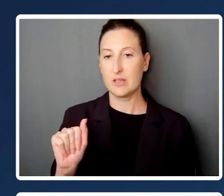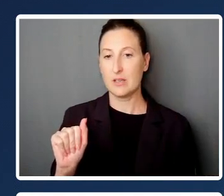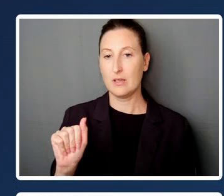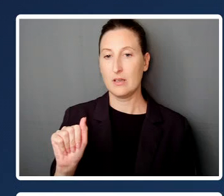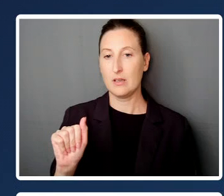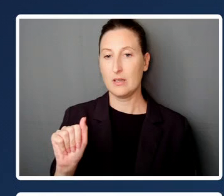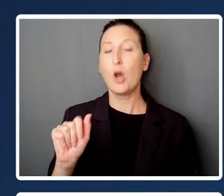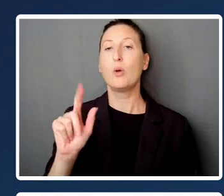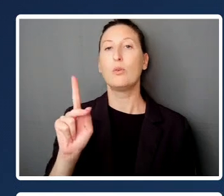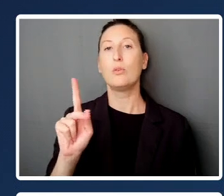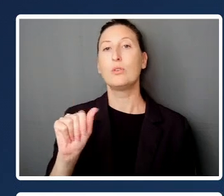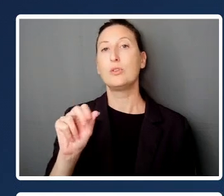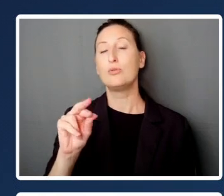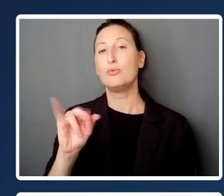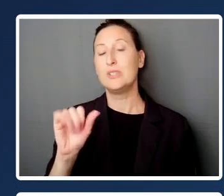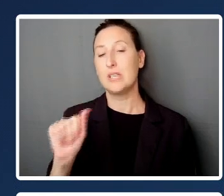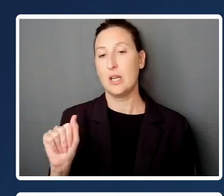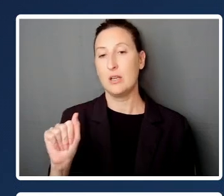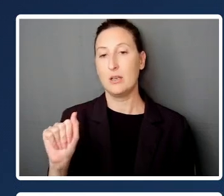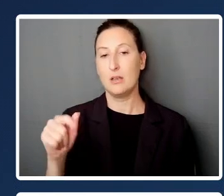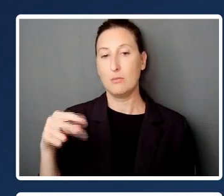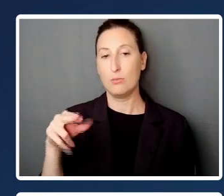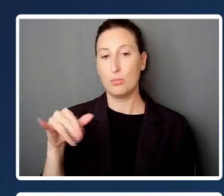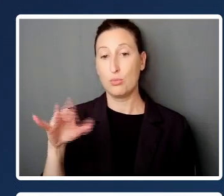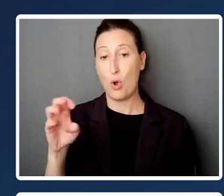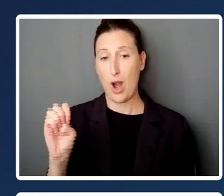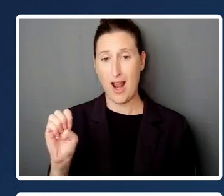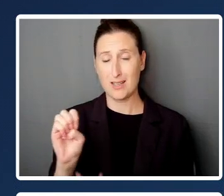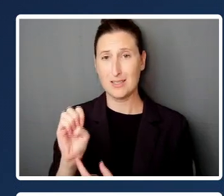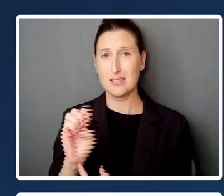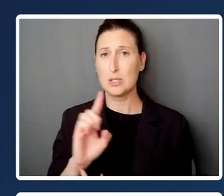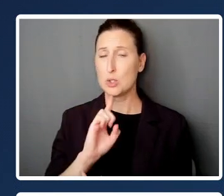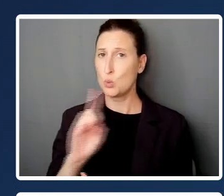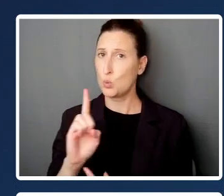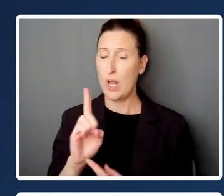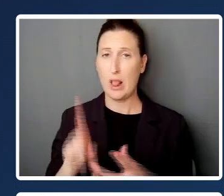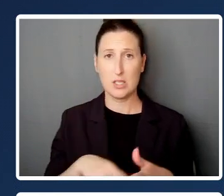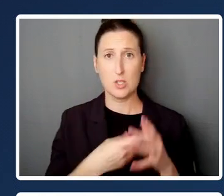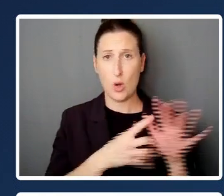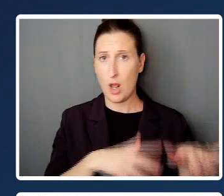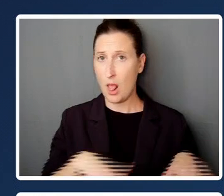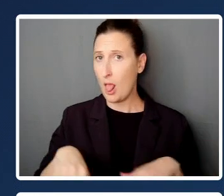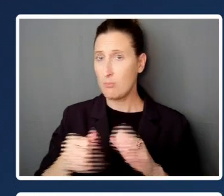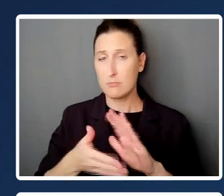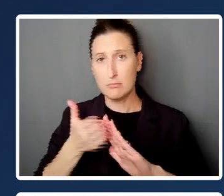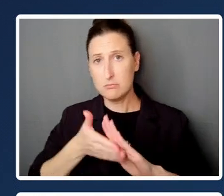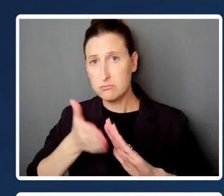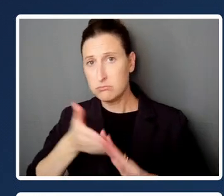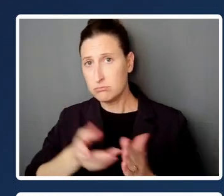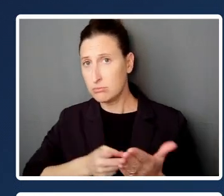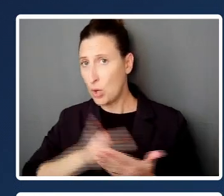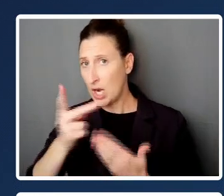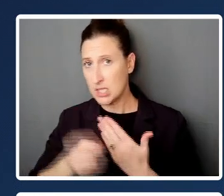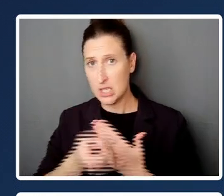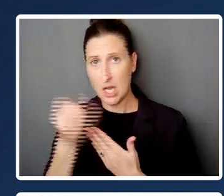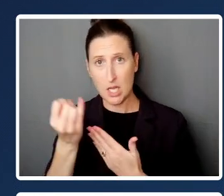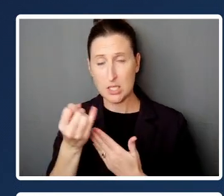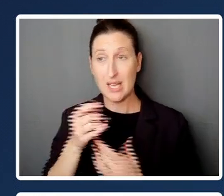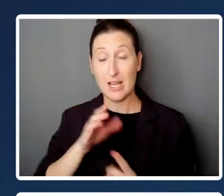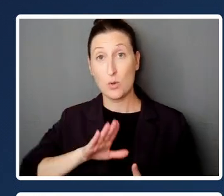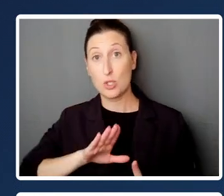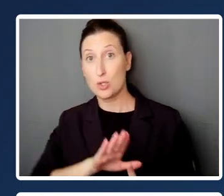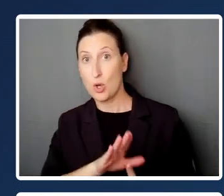running and is who we credit for the success of connecting folks, her and her team, who really,